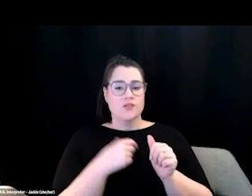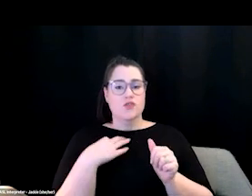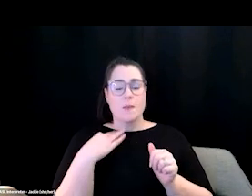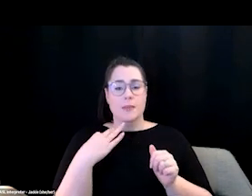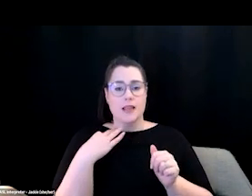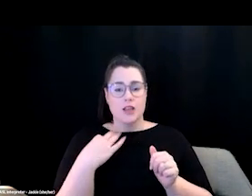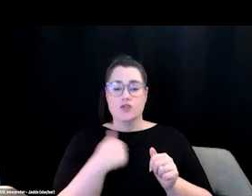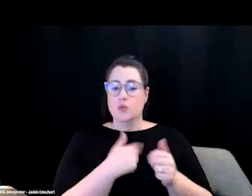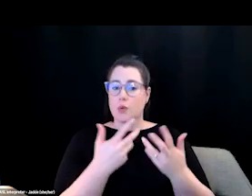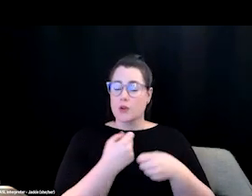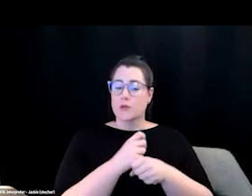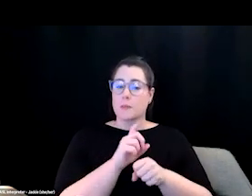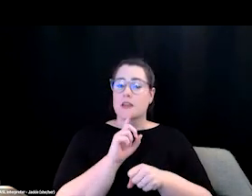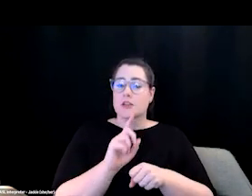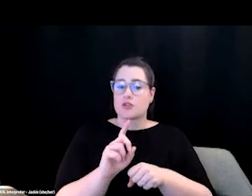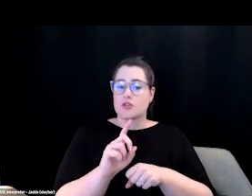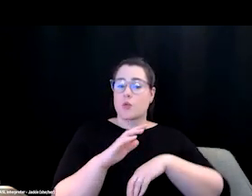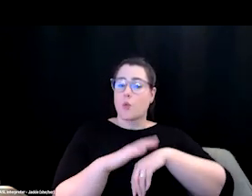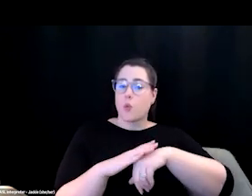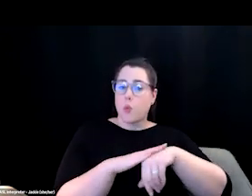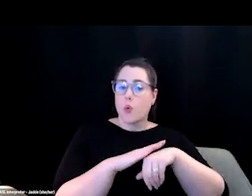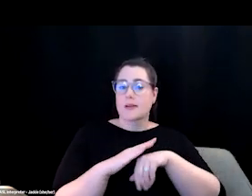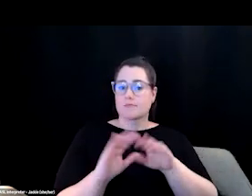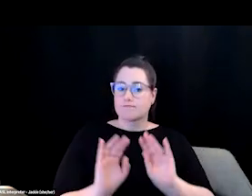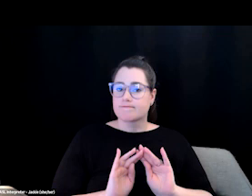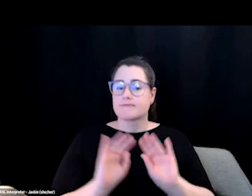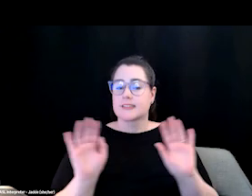The last bullet is just for your information for PIs.